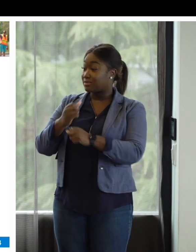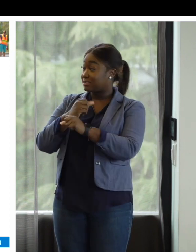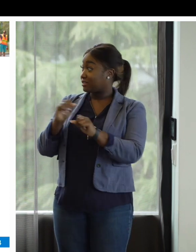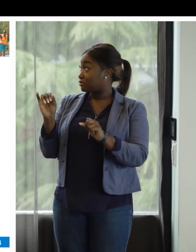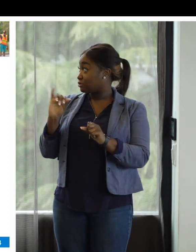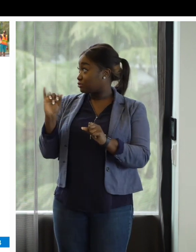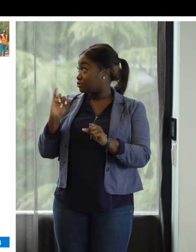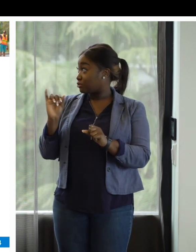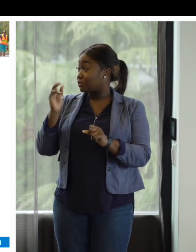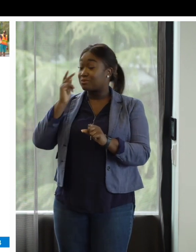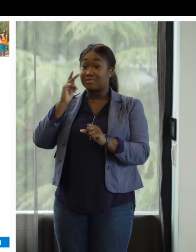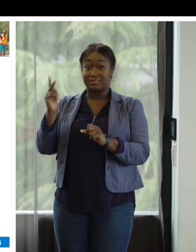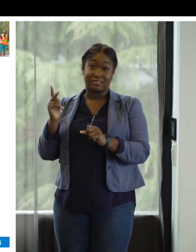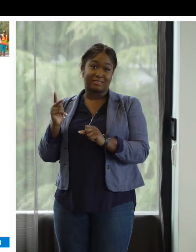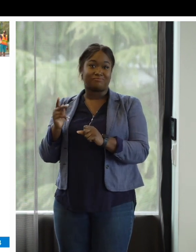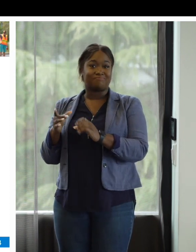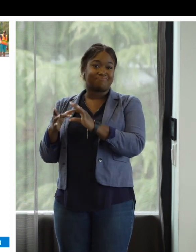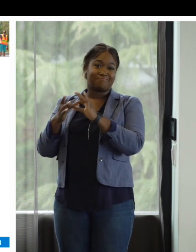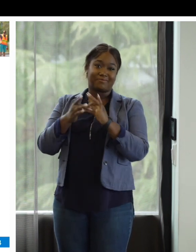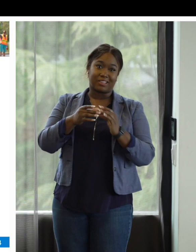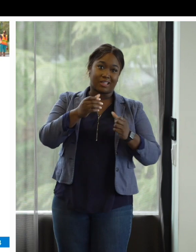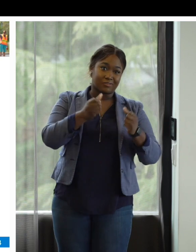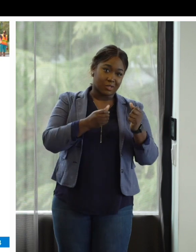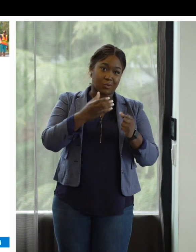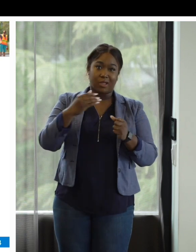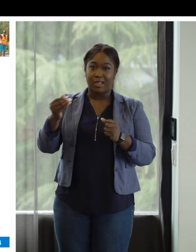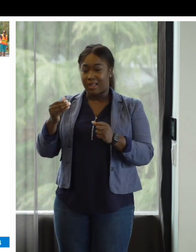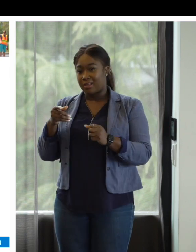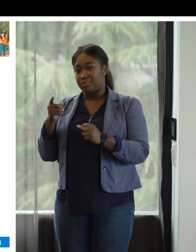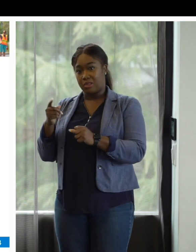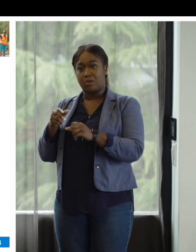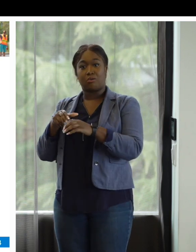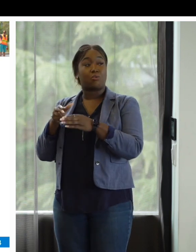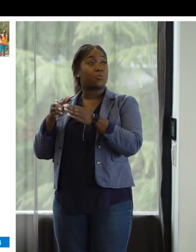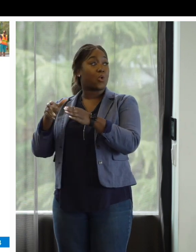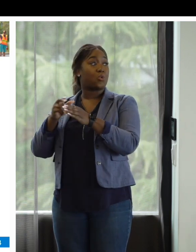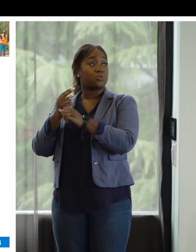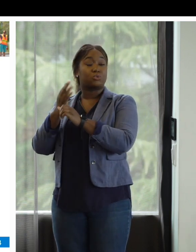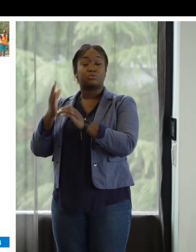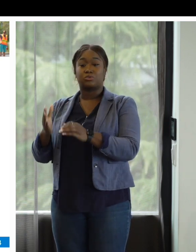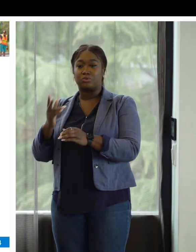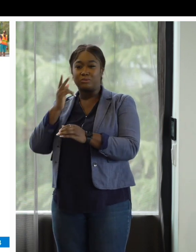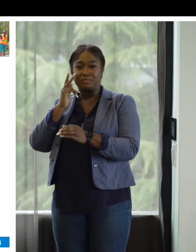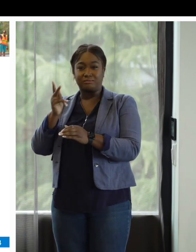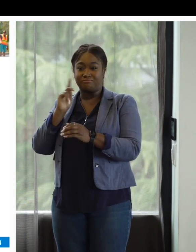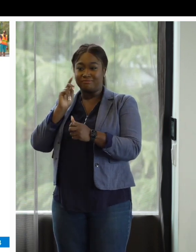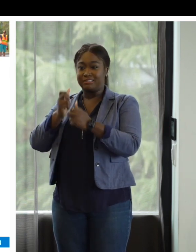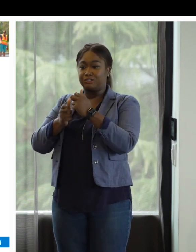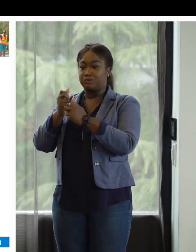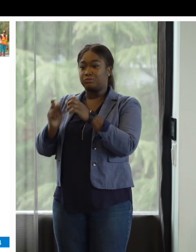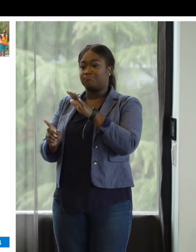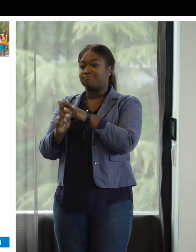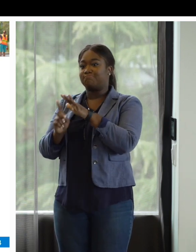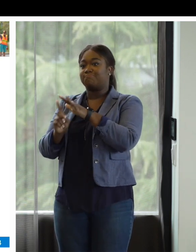vehicle and the vulnerable road user issues came up with how